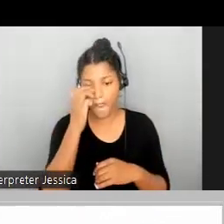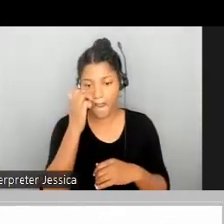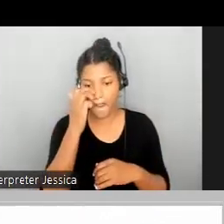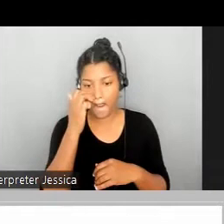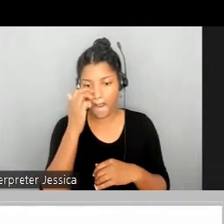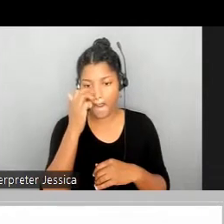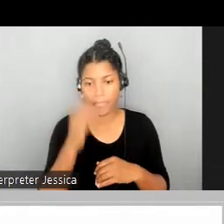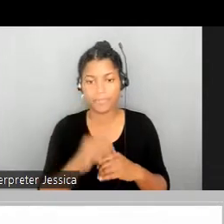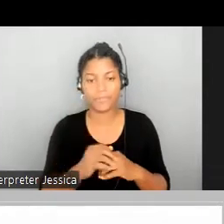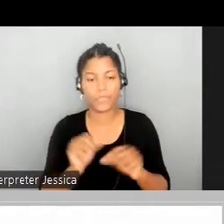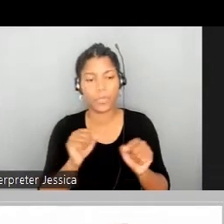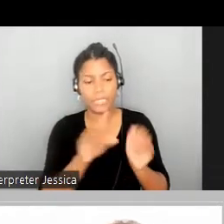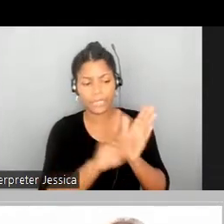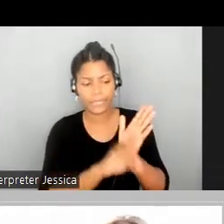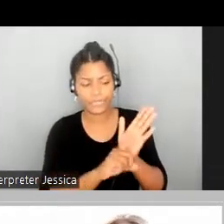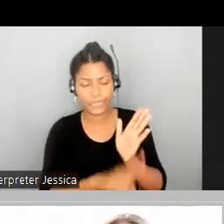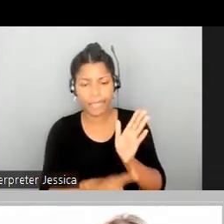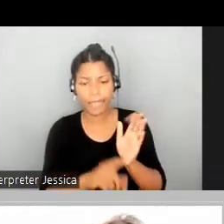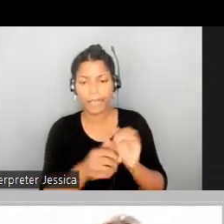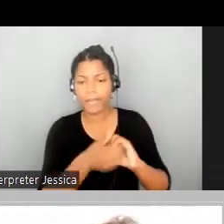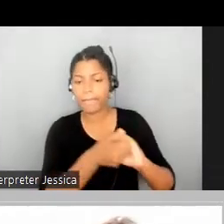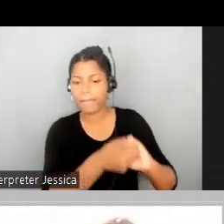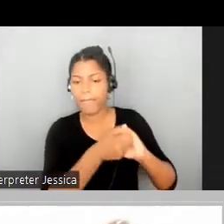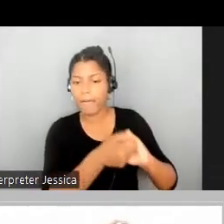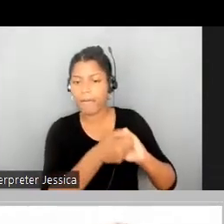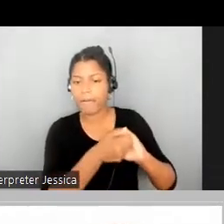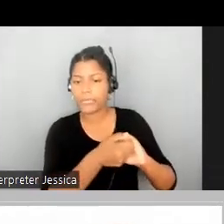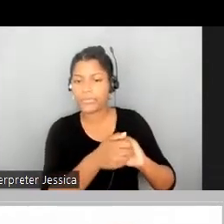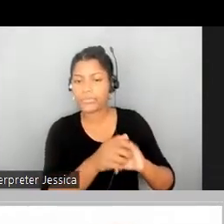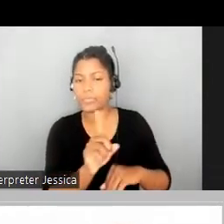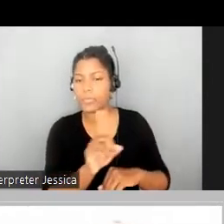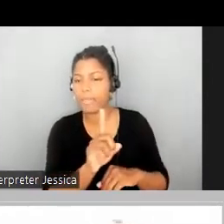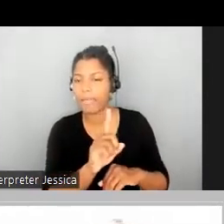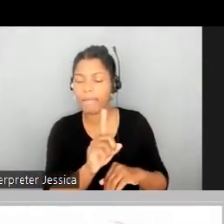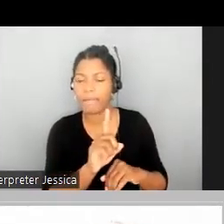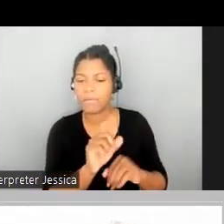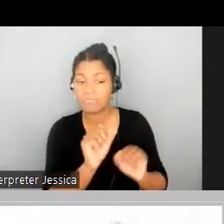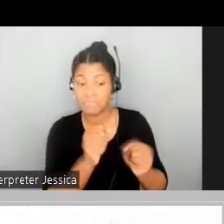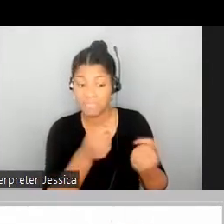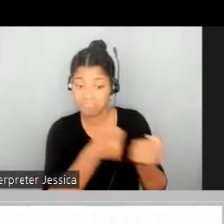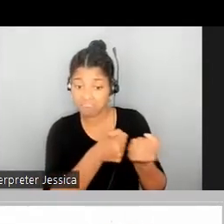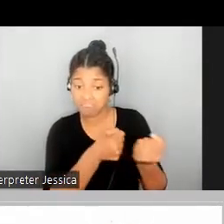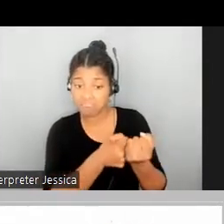We are looking for a time when maybe you can share your story with others.